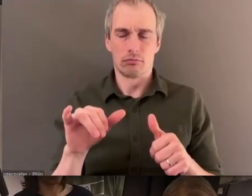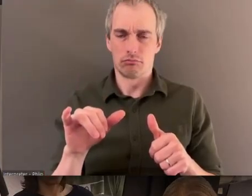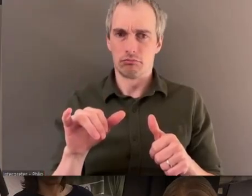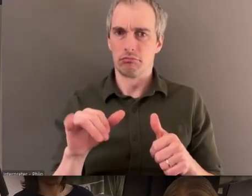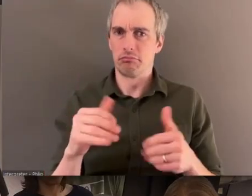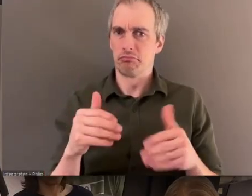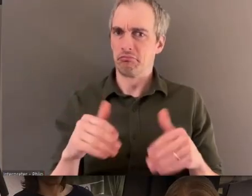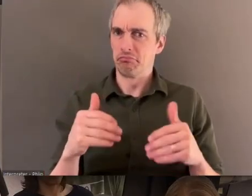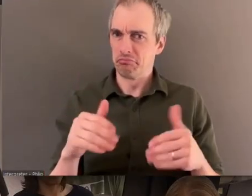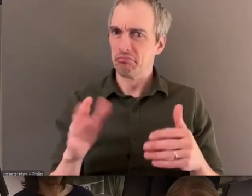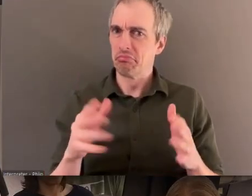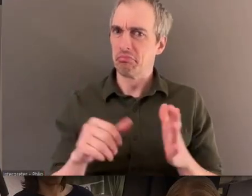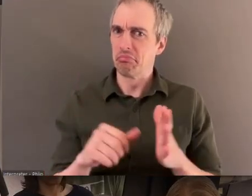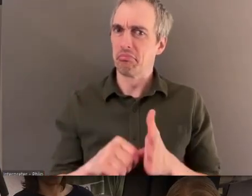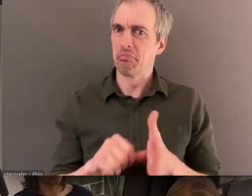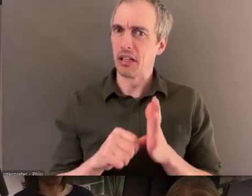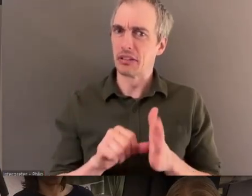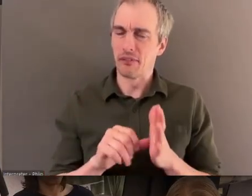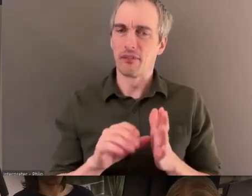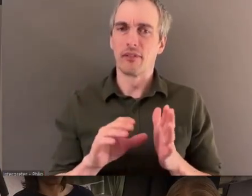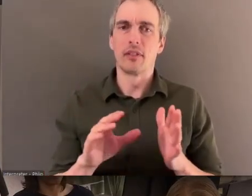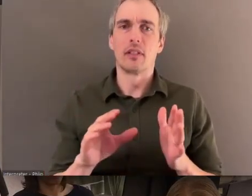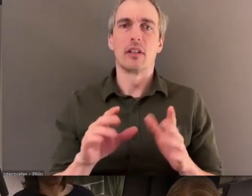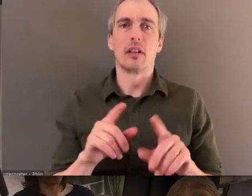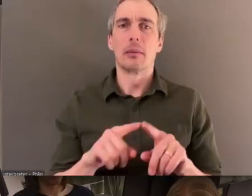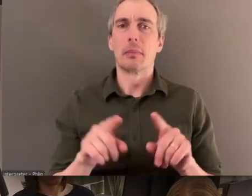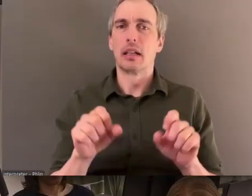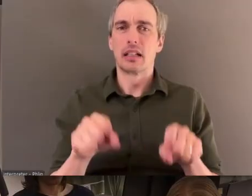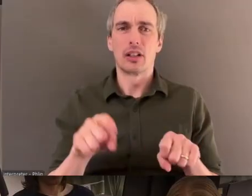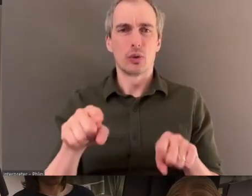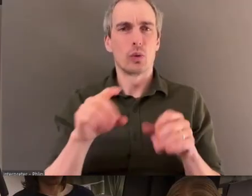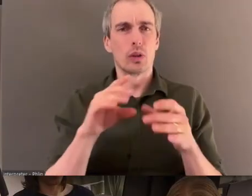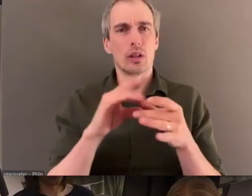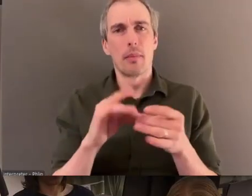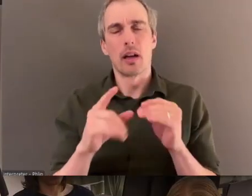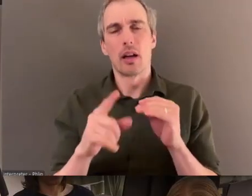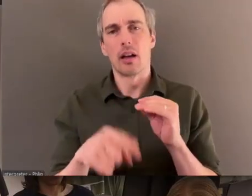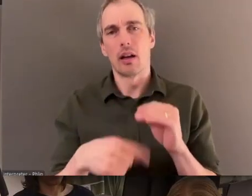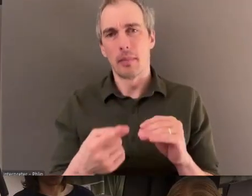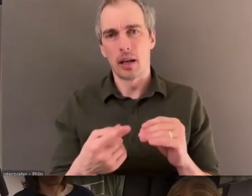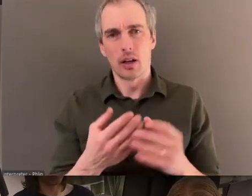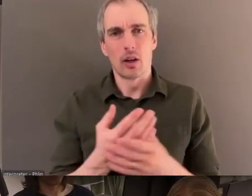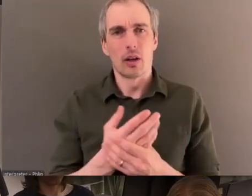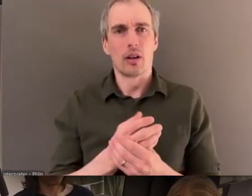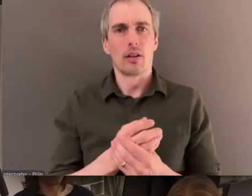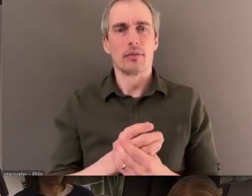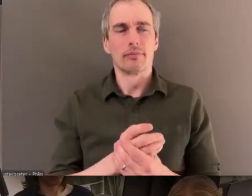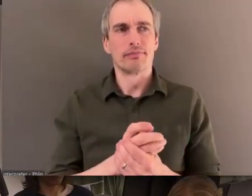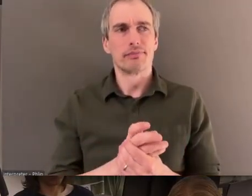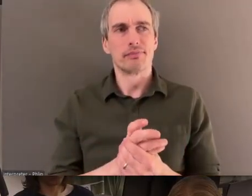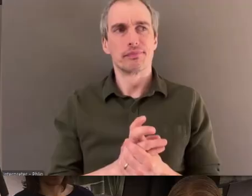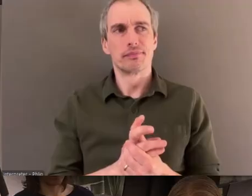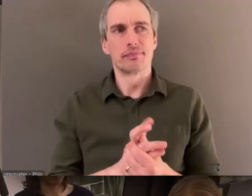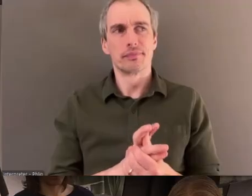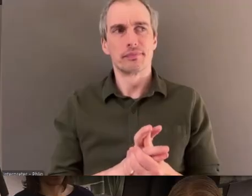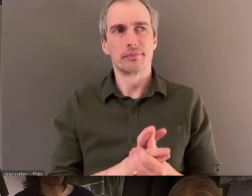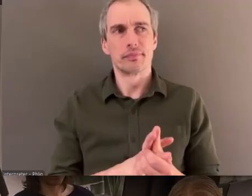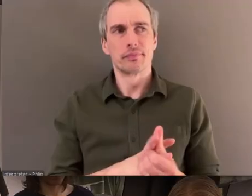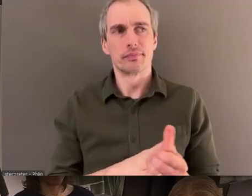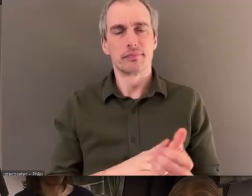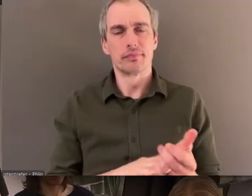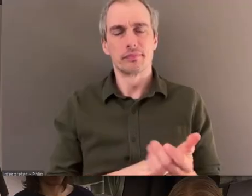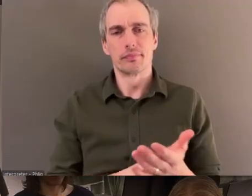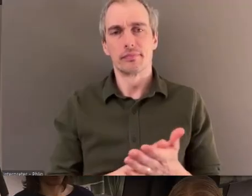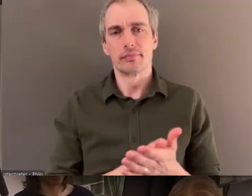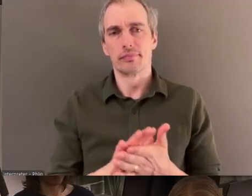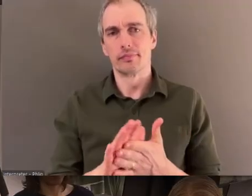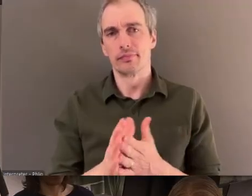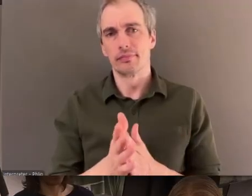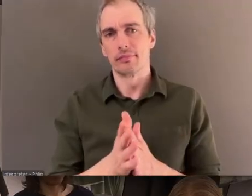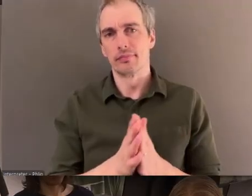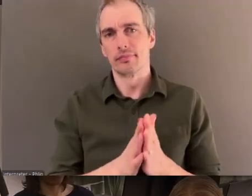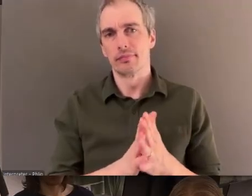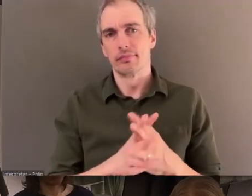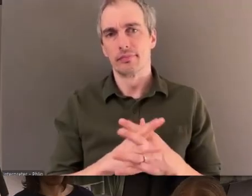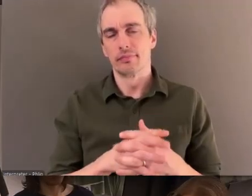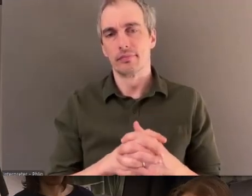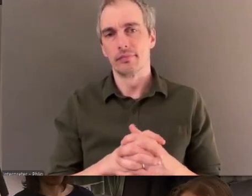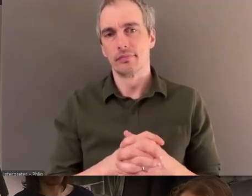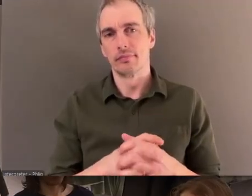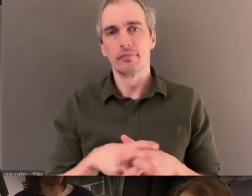But can you comment on on what do you need different models depending on how the PDF